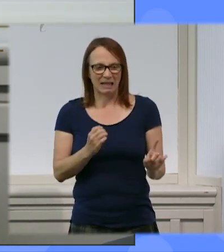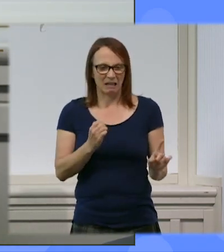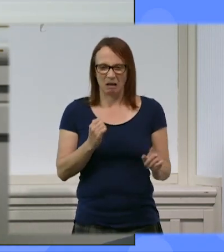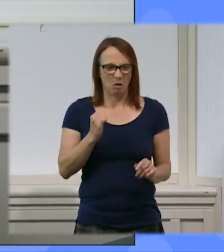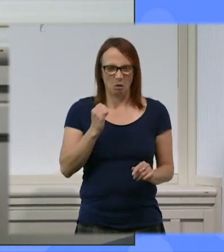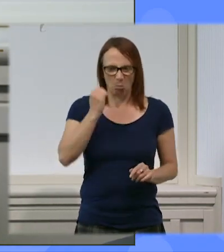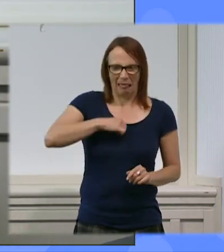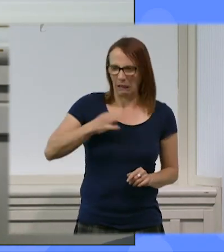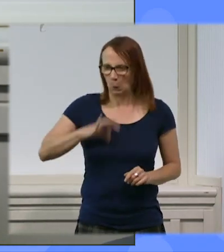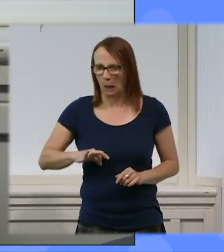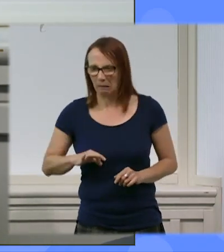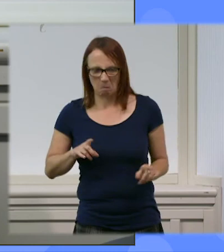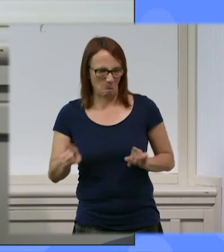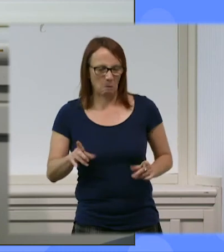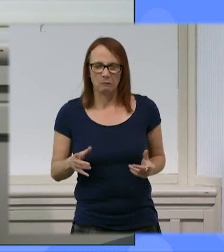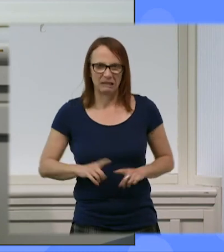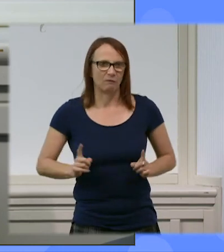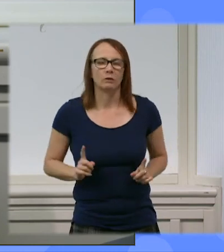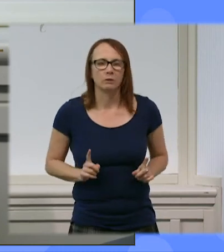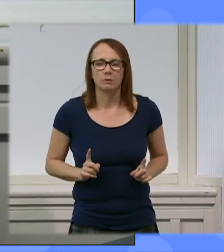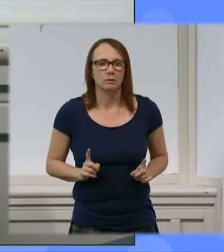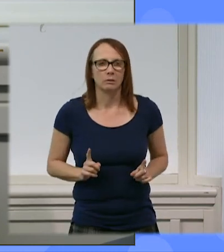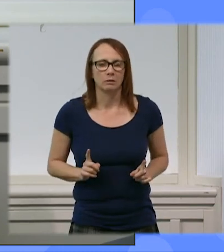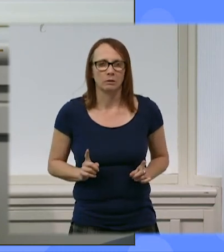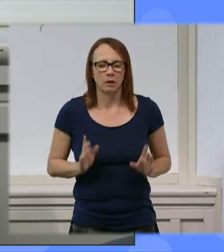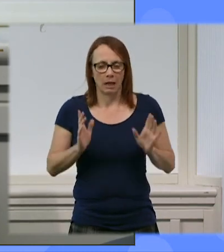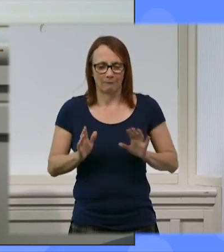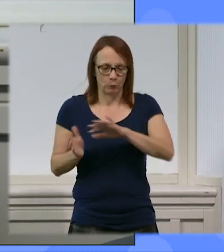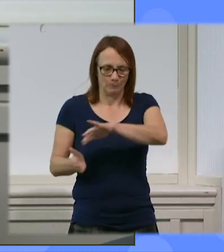that we had I'd say during the last election about nationalization just once